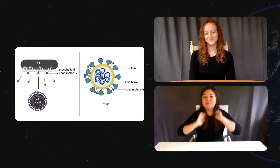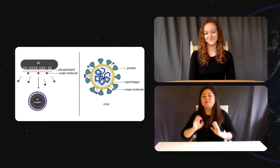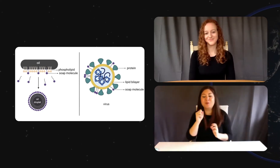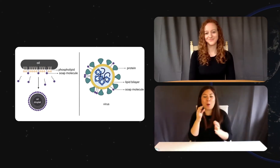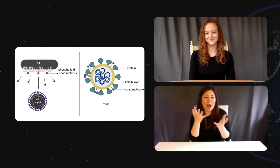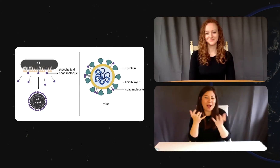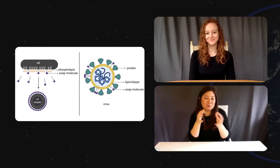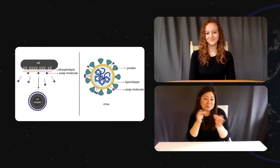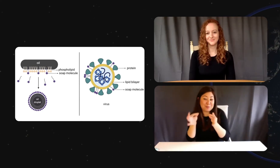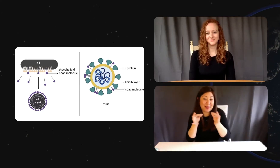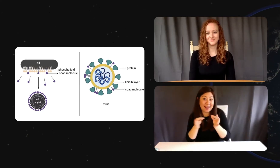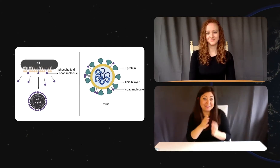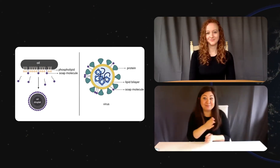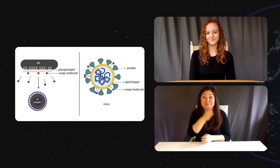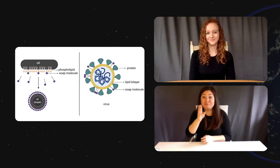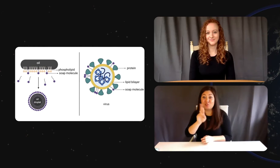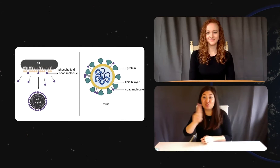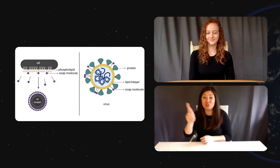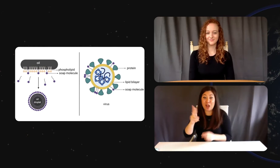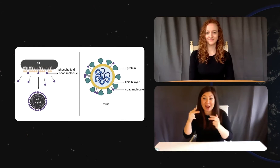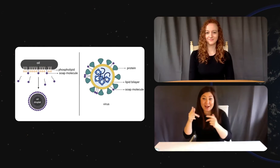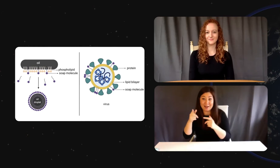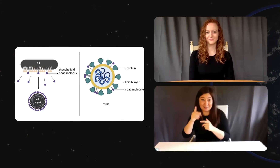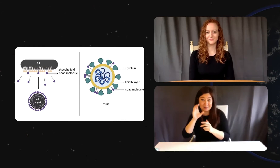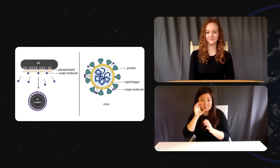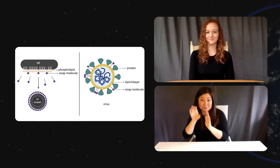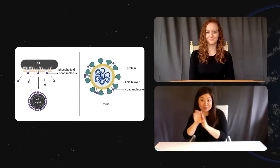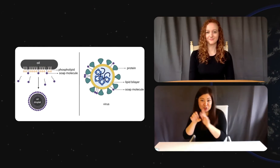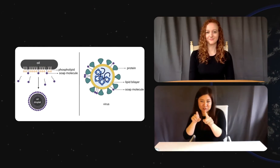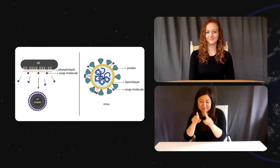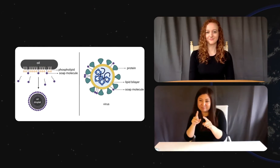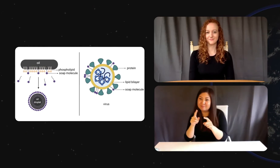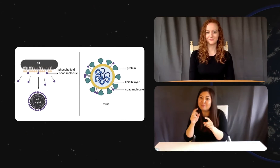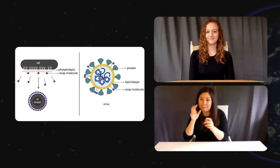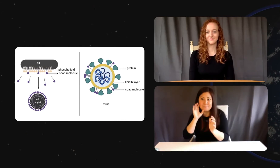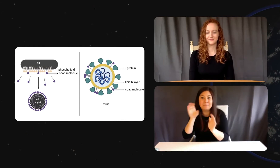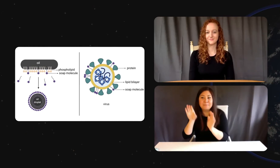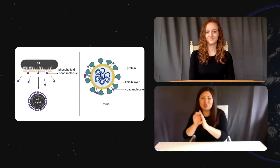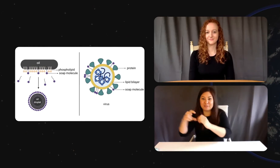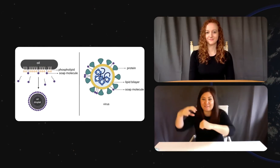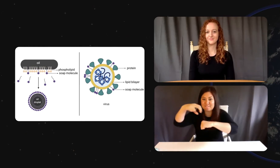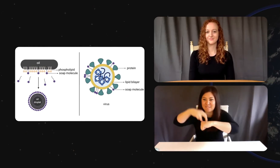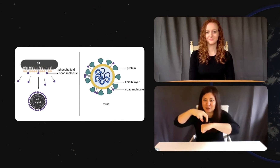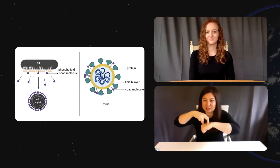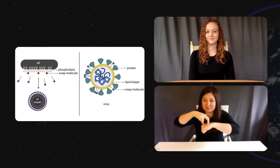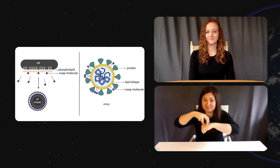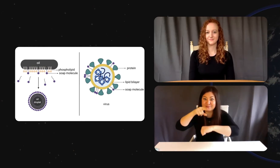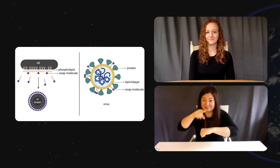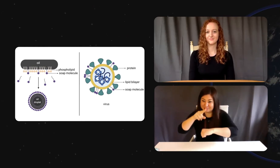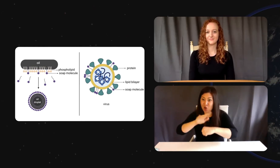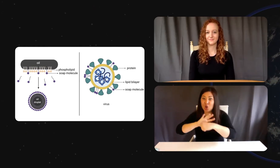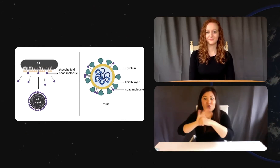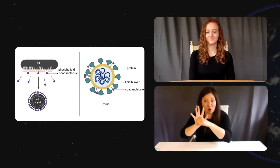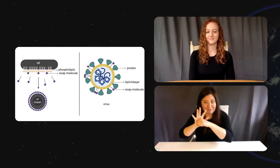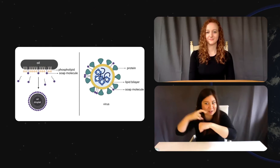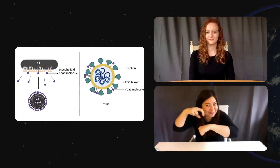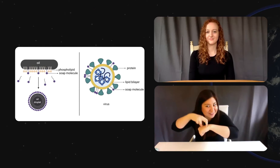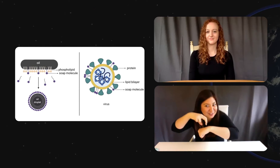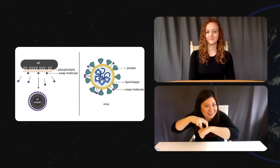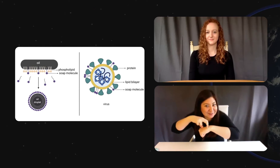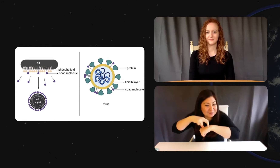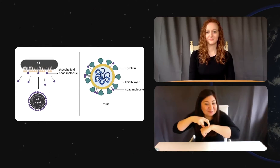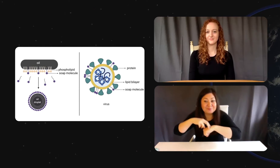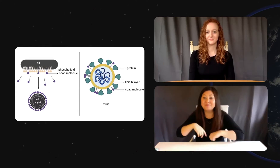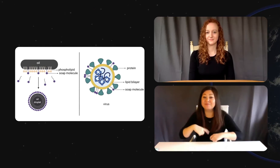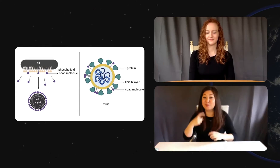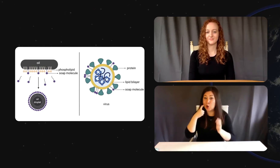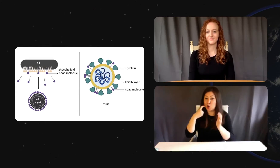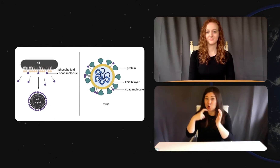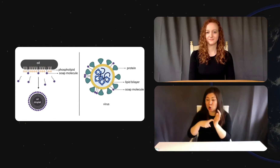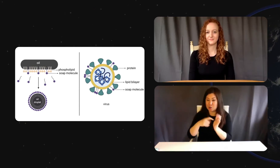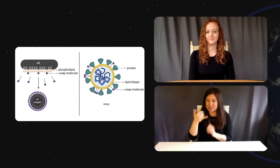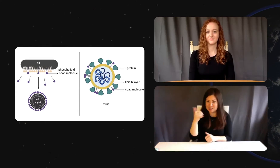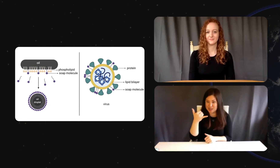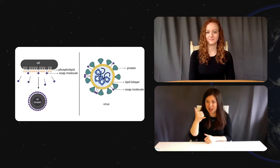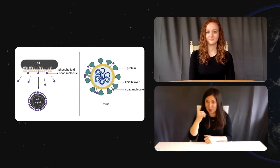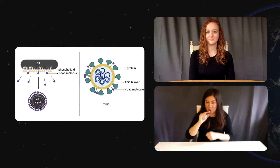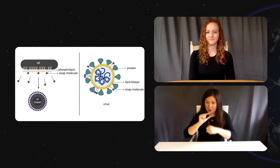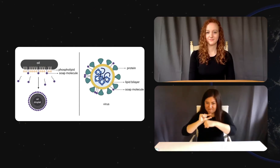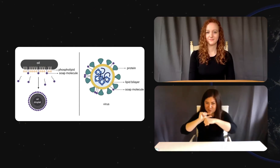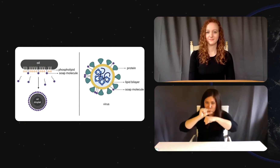So, I'd like to connect these 2 images.